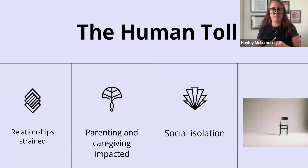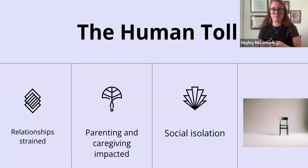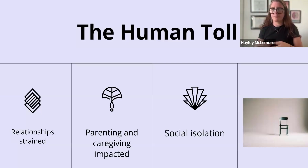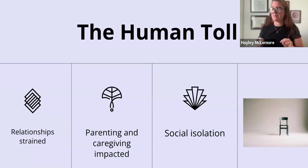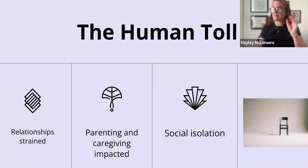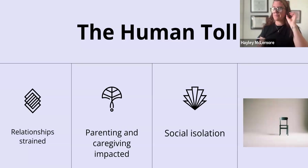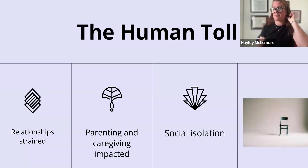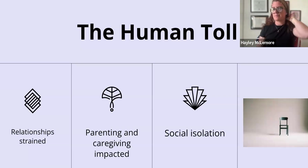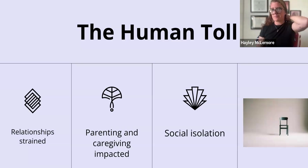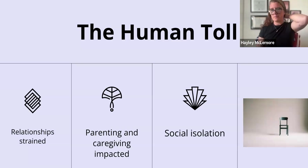my ability to be stable.